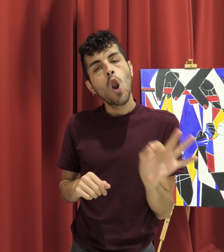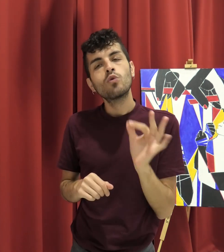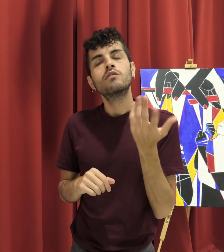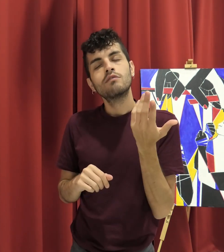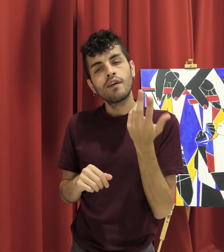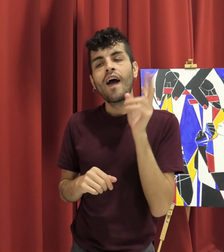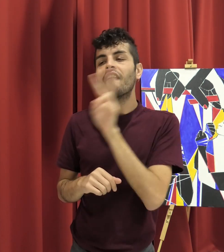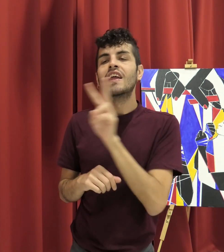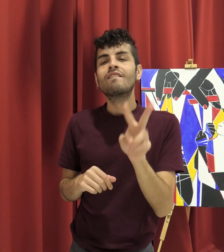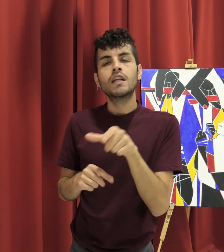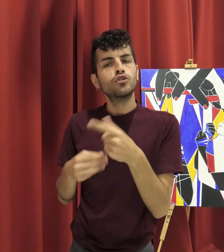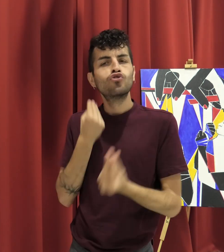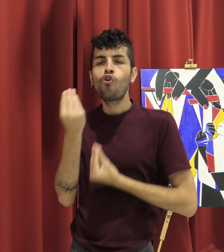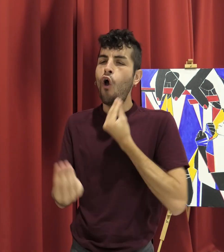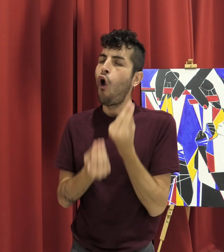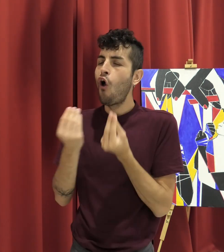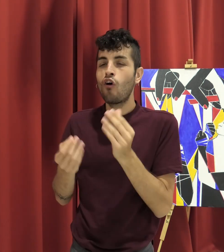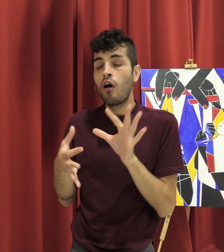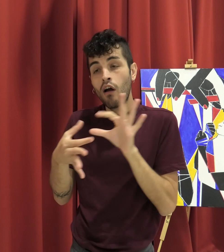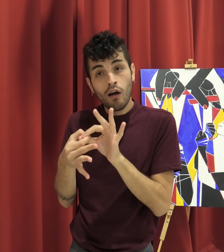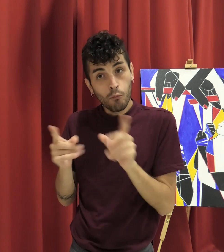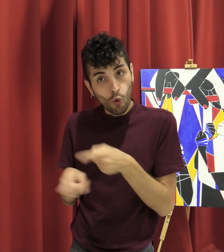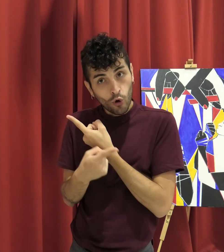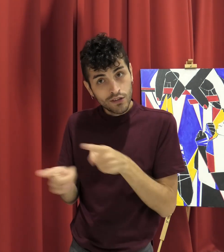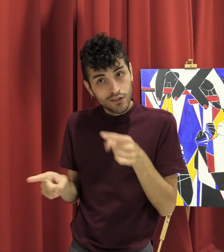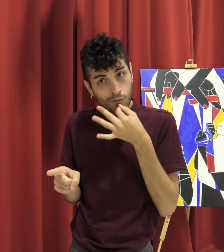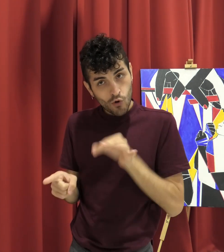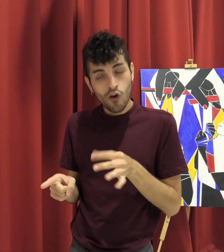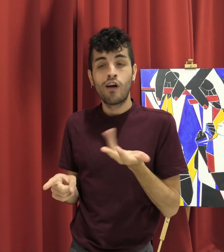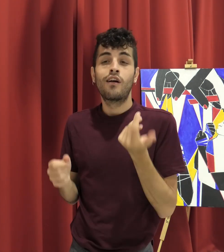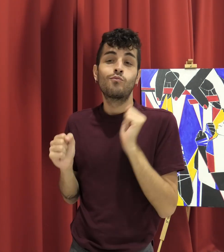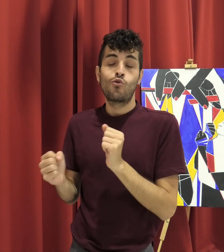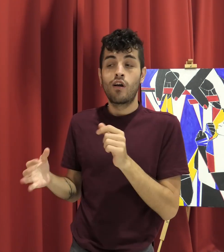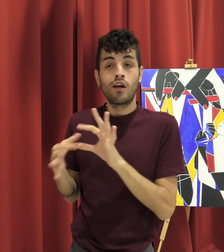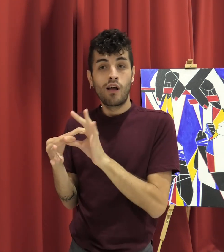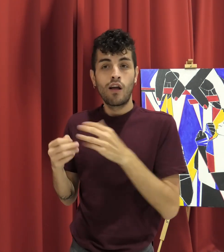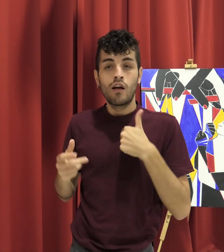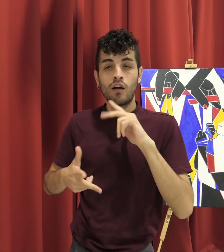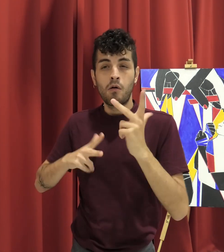In some cases, the VV, for fun, can go to music and the type of performance